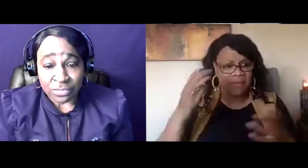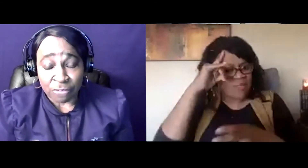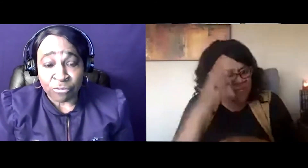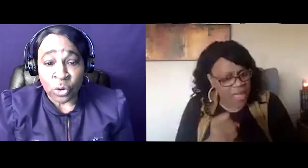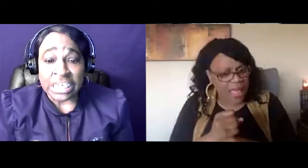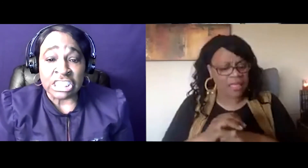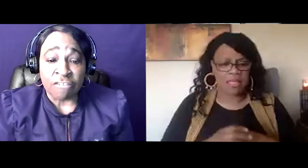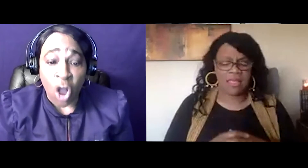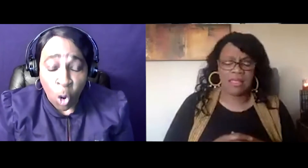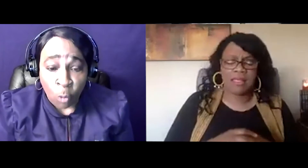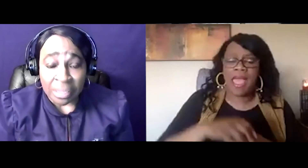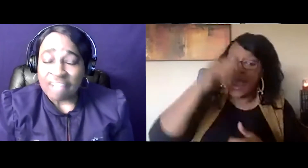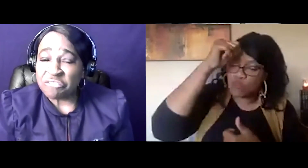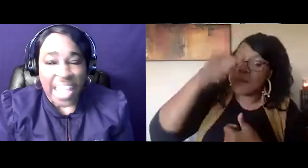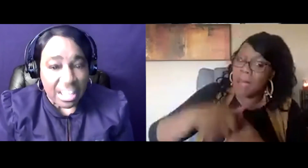the fullness of hope, faith,